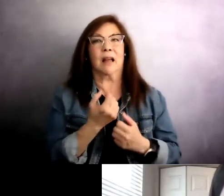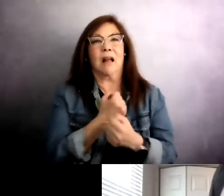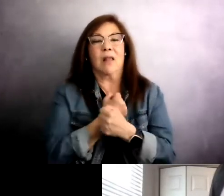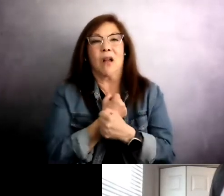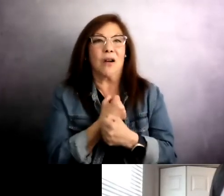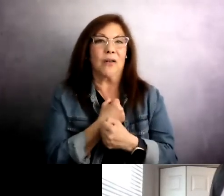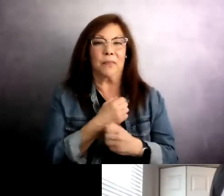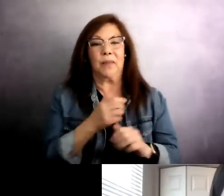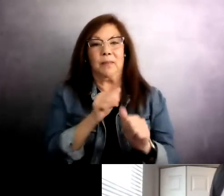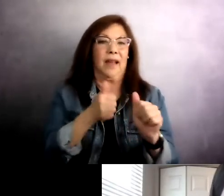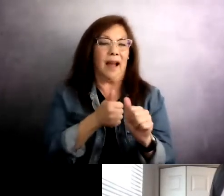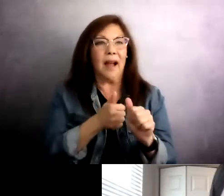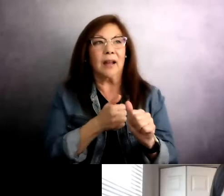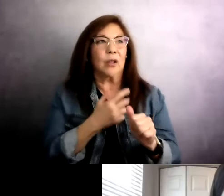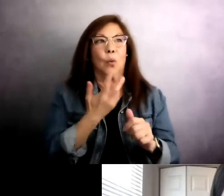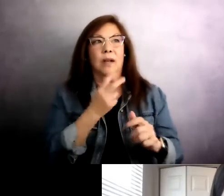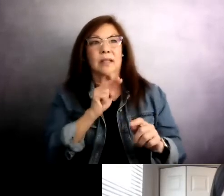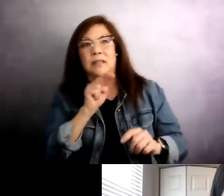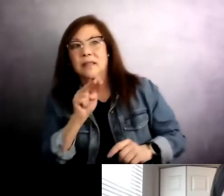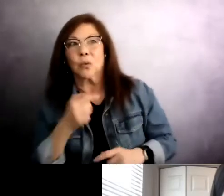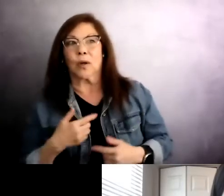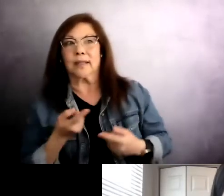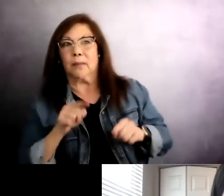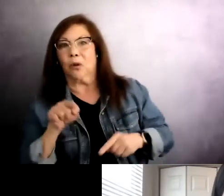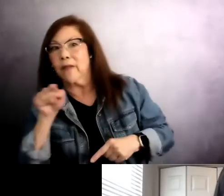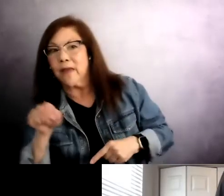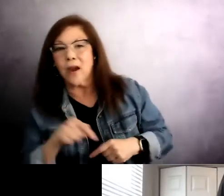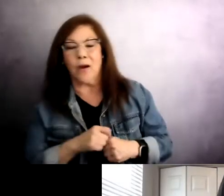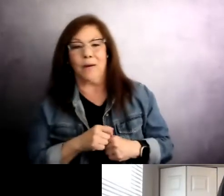want to look over and say what is going on over there?